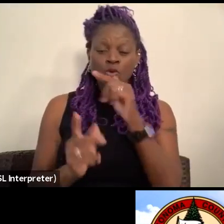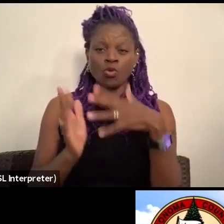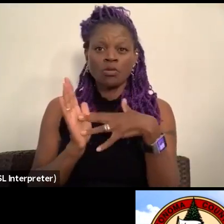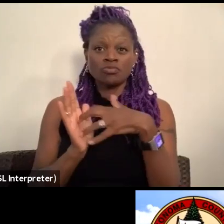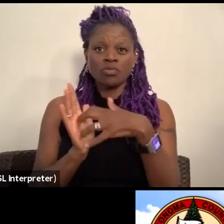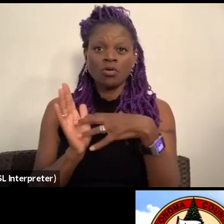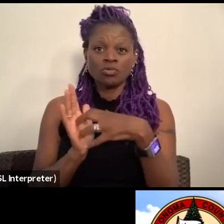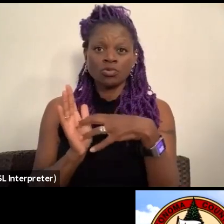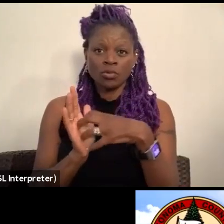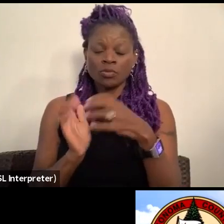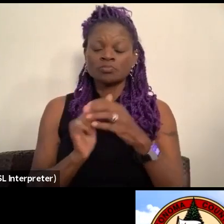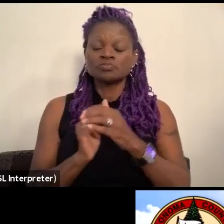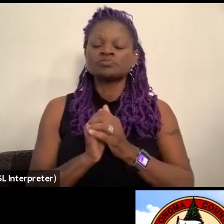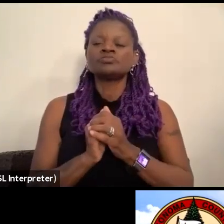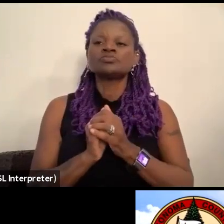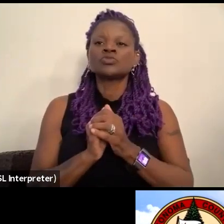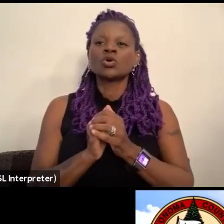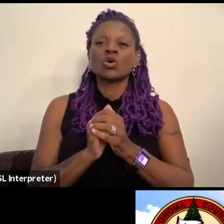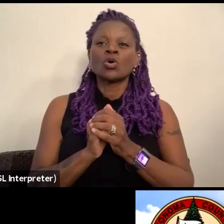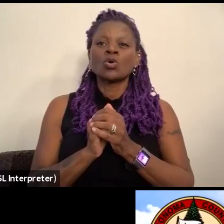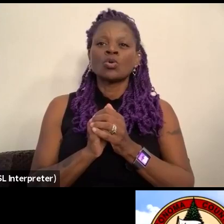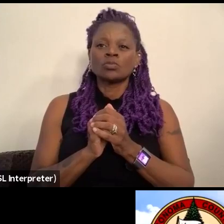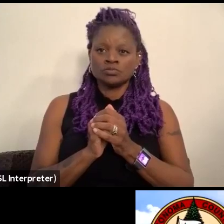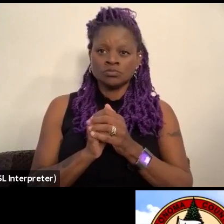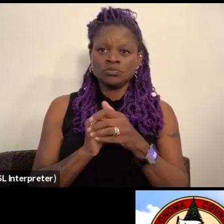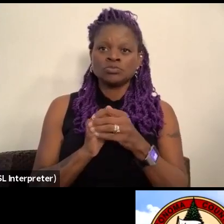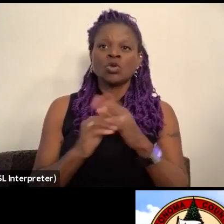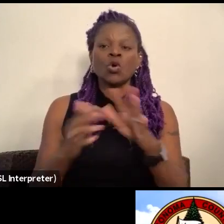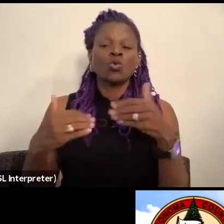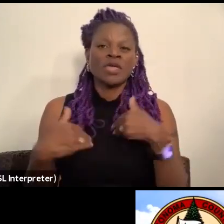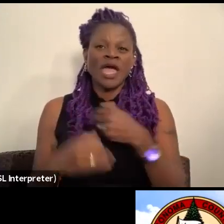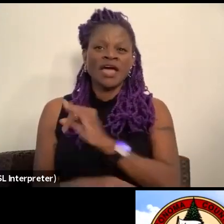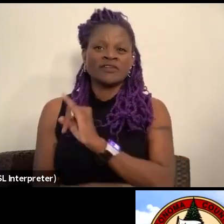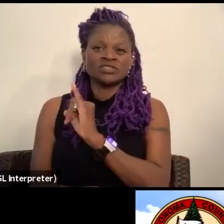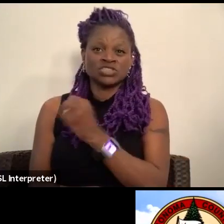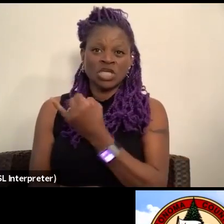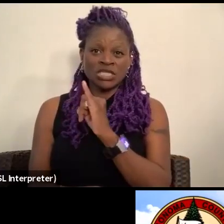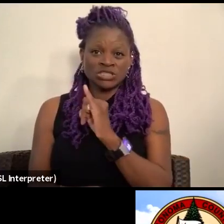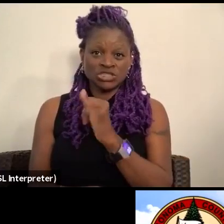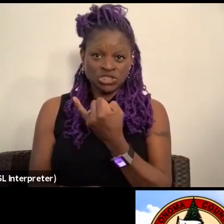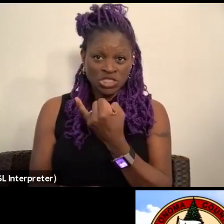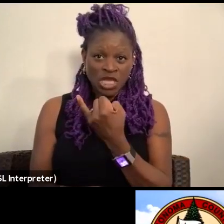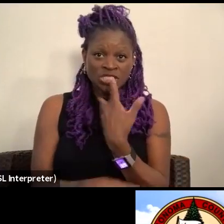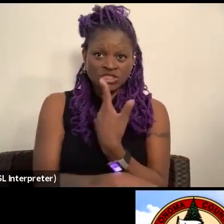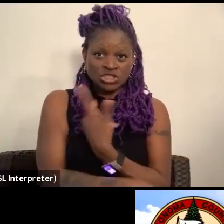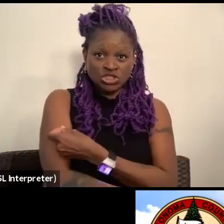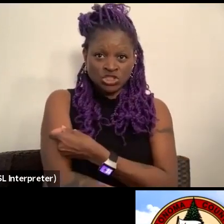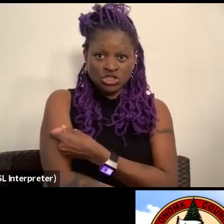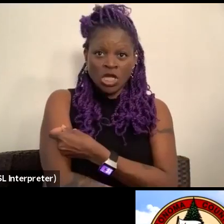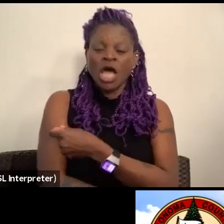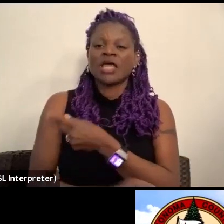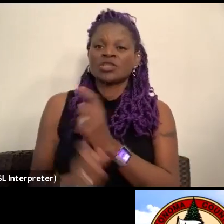We are going to be allocating the surge of Gange doses to our six federally qualified health centers, which have been among our